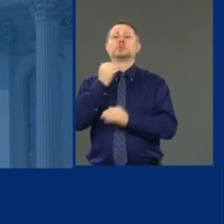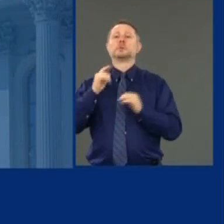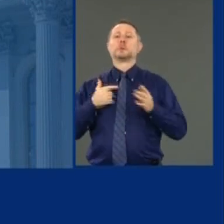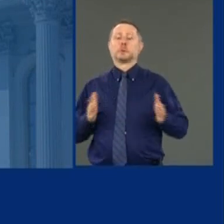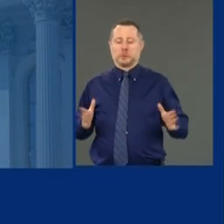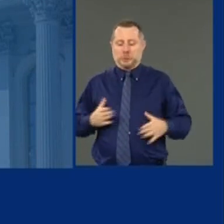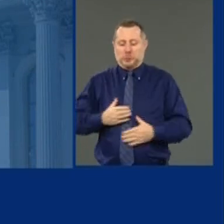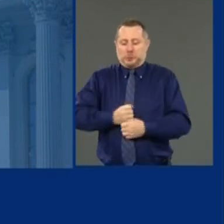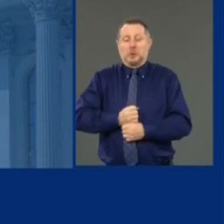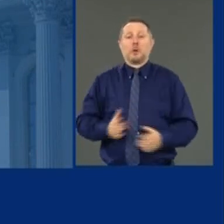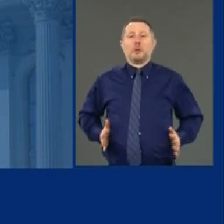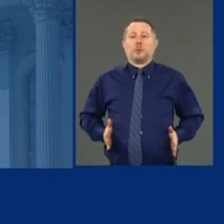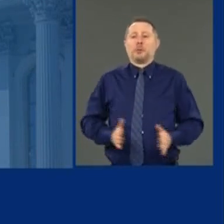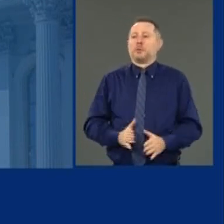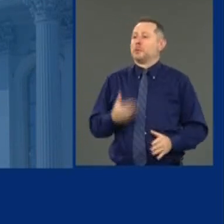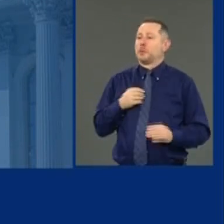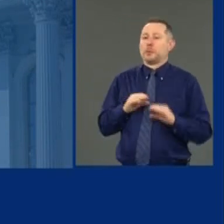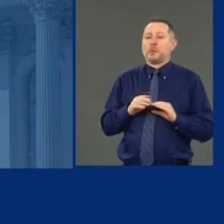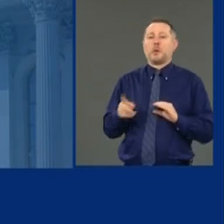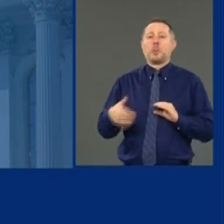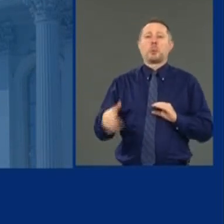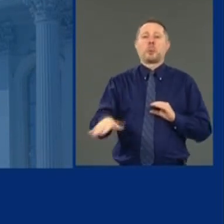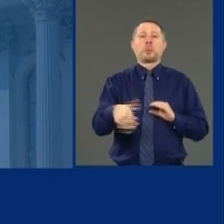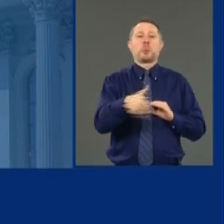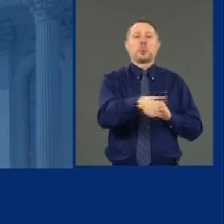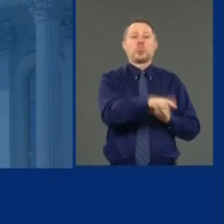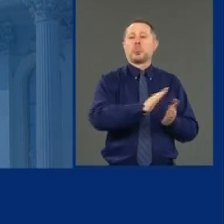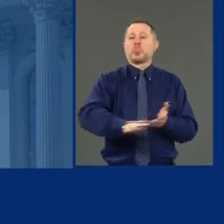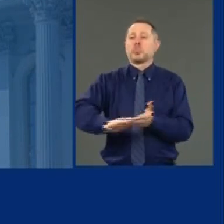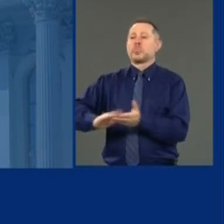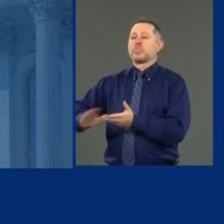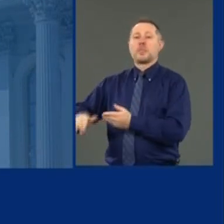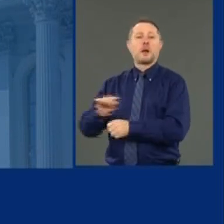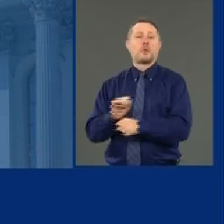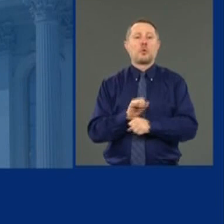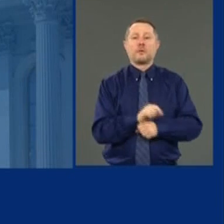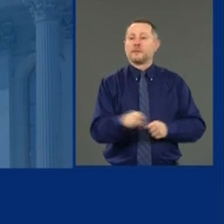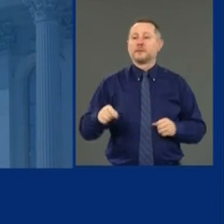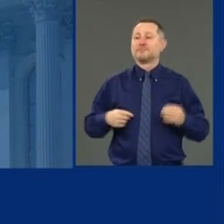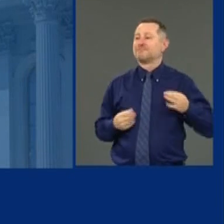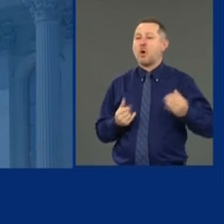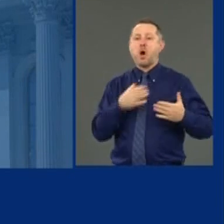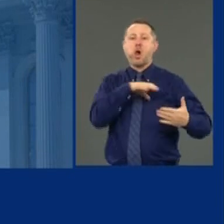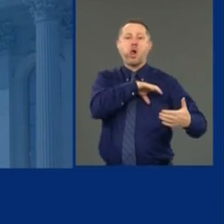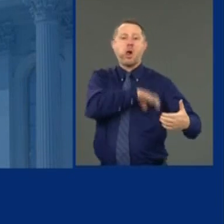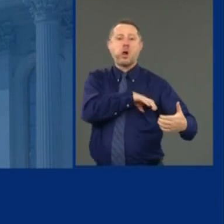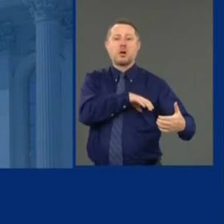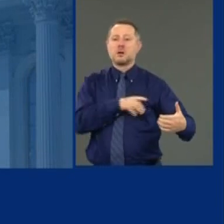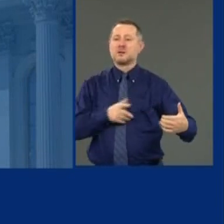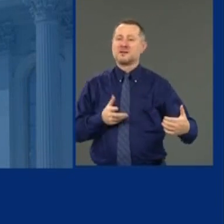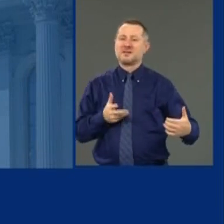OPPORTUNITY TO RESTRUCTURE, WE ARE GOING TO GET LEAN THAT MEANS THEY'RE GOING TO LAY OFF WORKERS